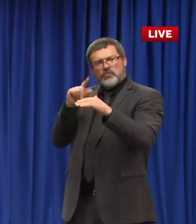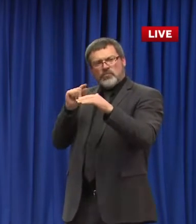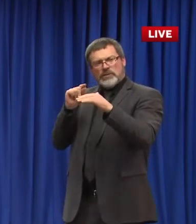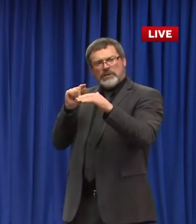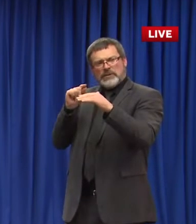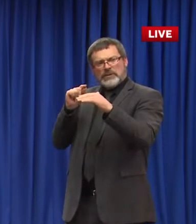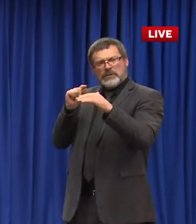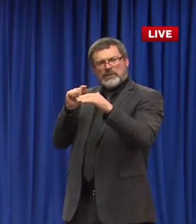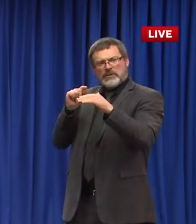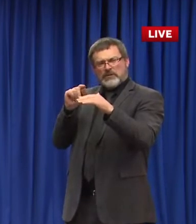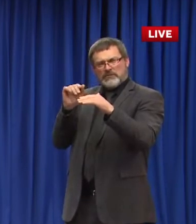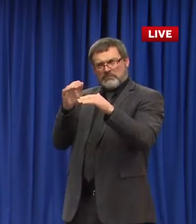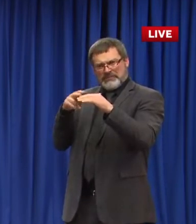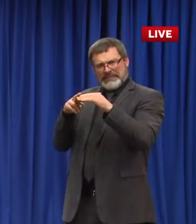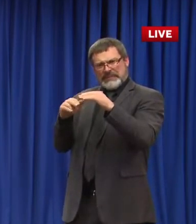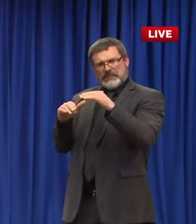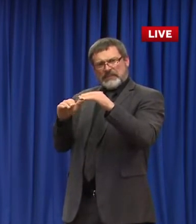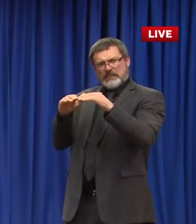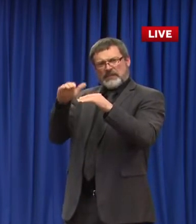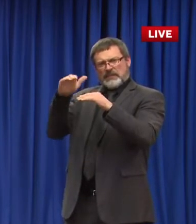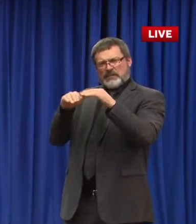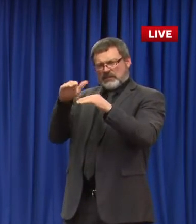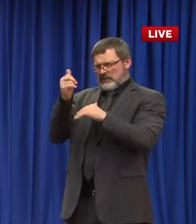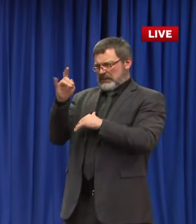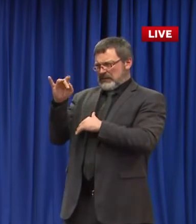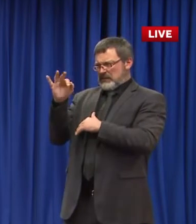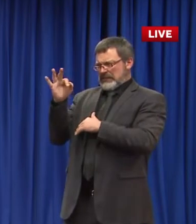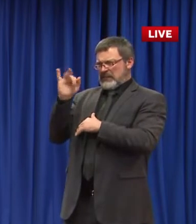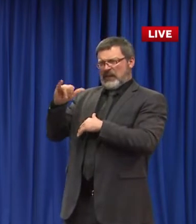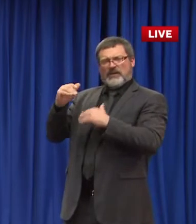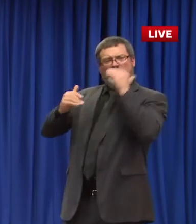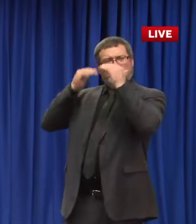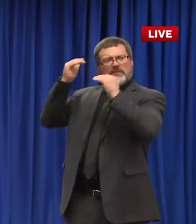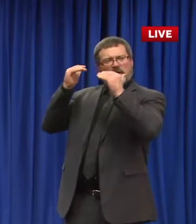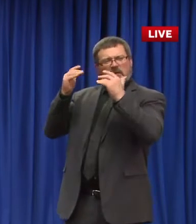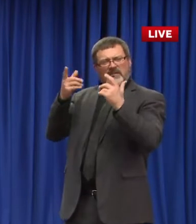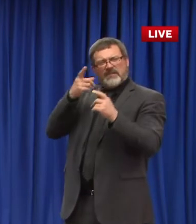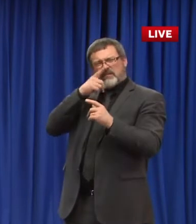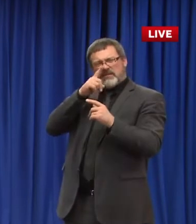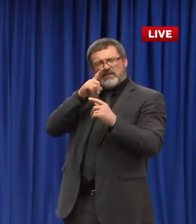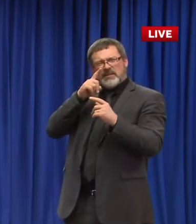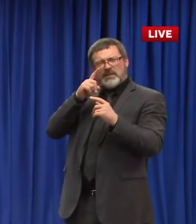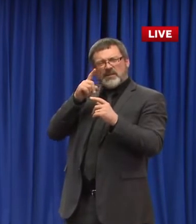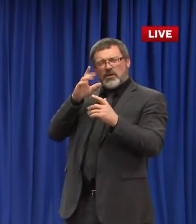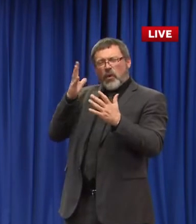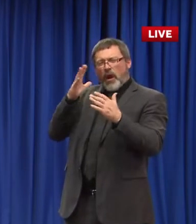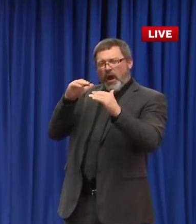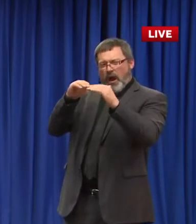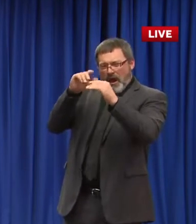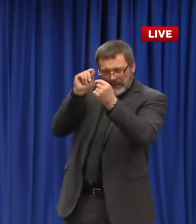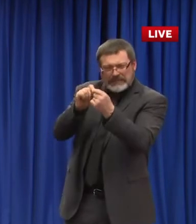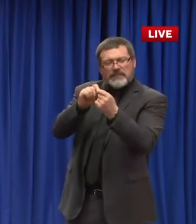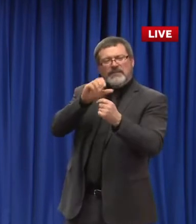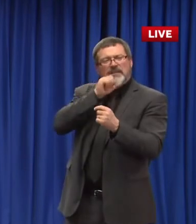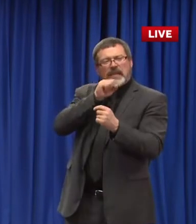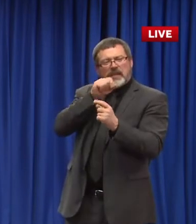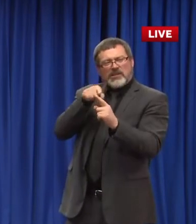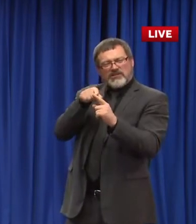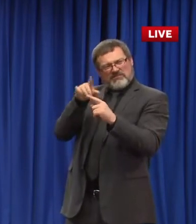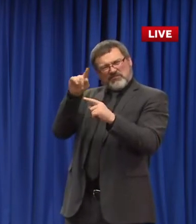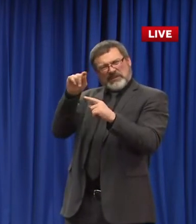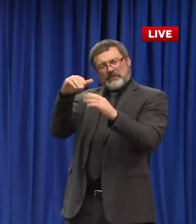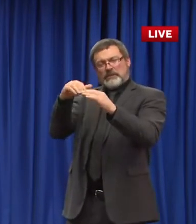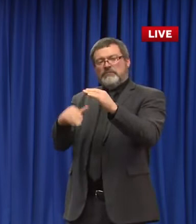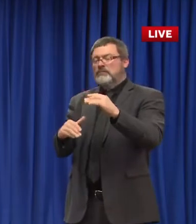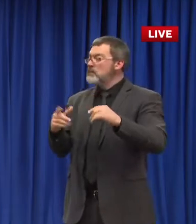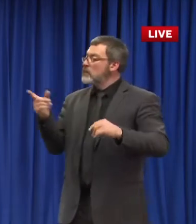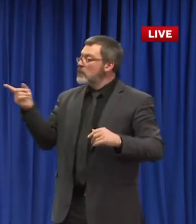YOU MENTIONED SOMEONE UNDER THE AGE OF 20 THAT COULD STILL BE AN ADULT THOUGH IF THEY’RE 18 19 COULD BE ANY MORE SPECIFIC ON THE AGE HOW THAT PERSON IS DOING.